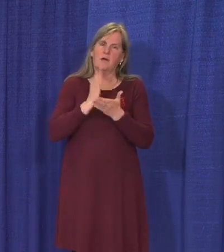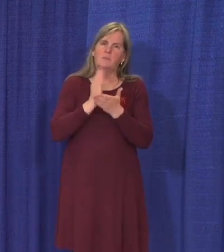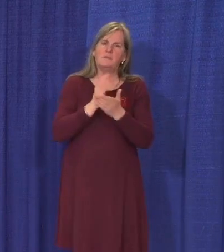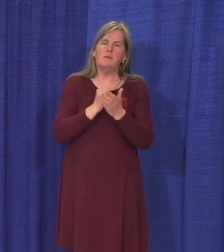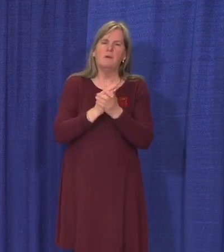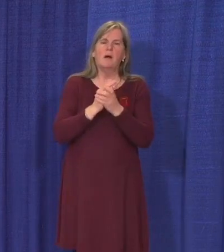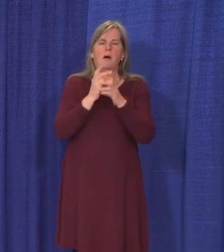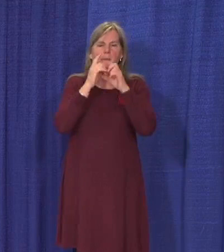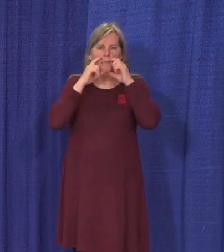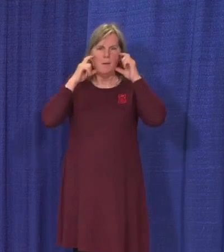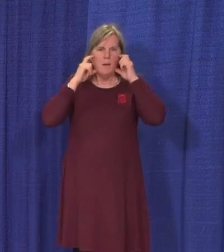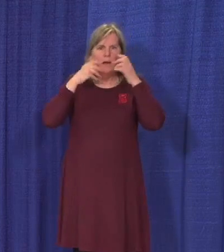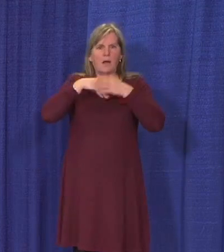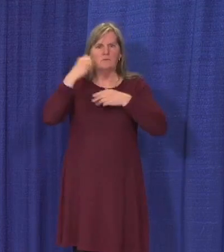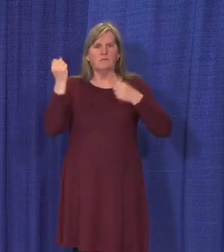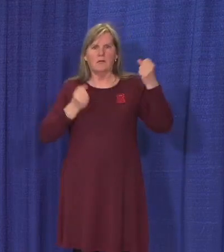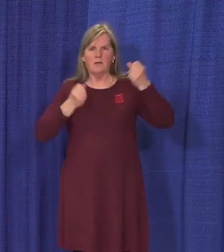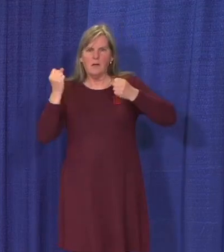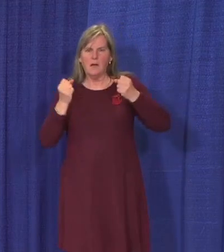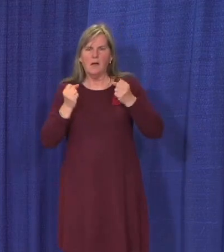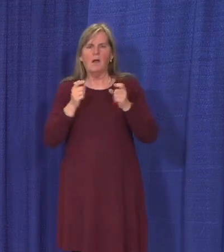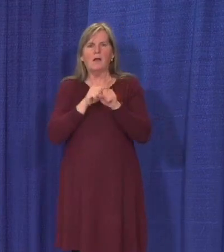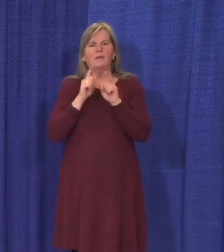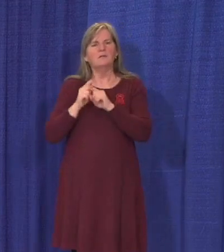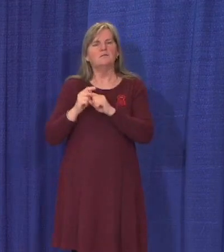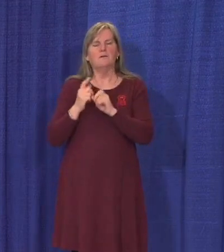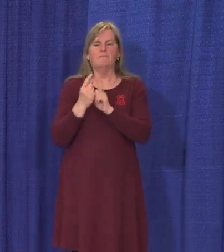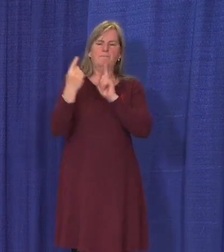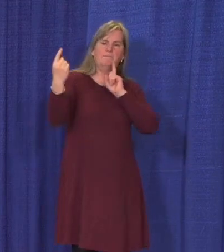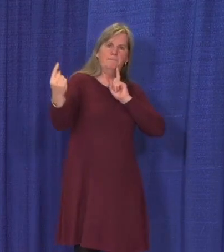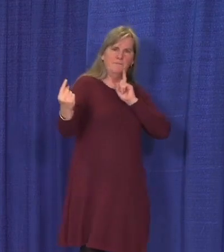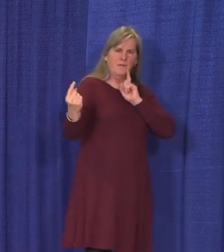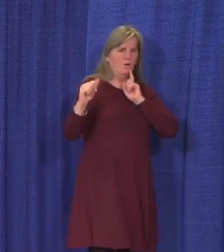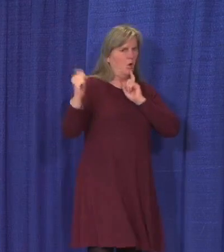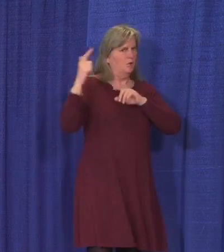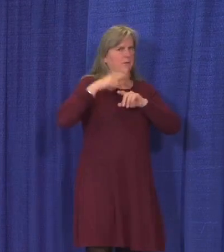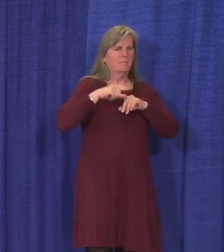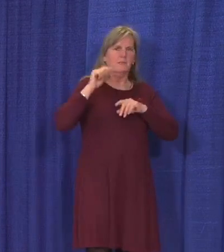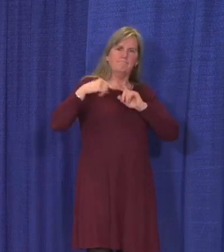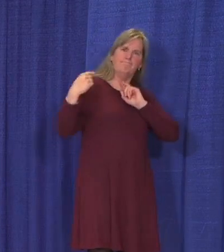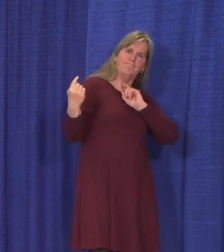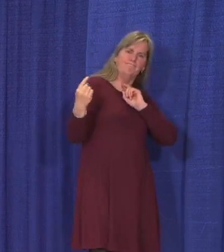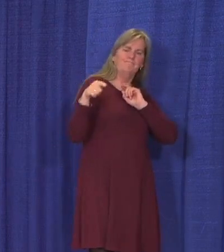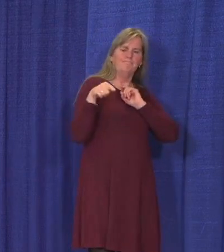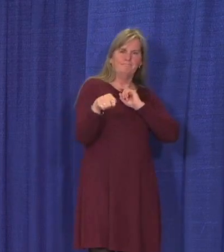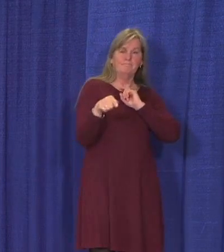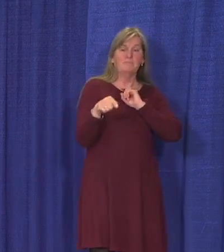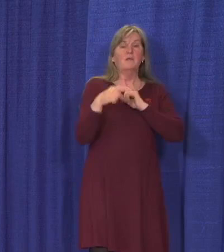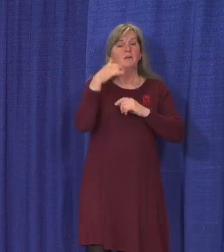the travel corridor. The travellers must strictly adhere to public-health